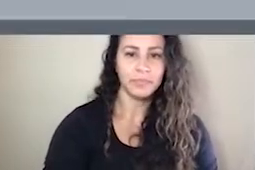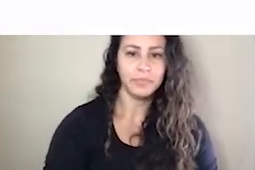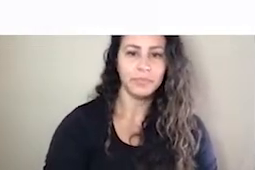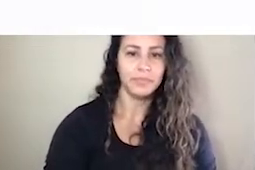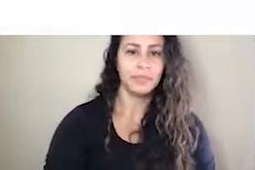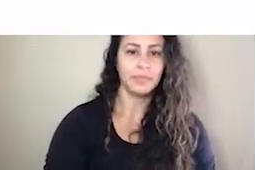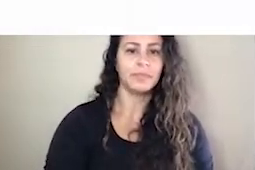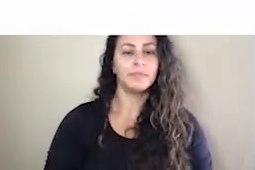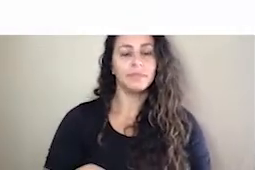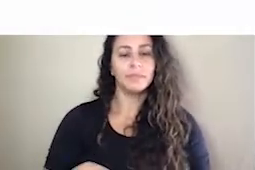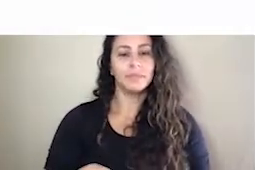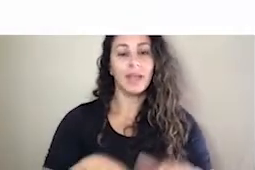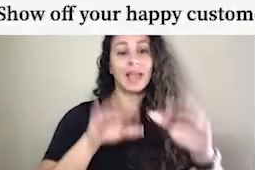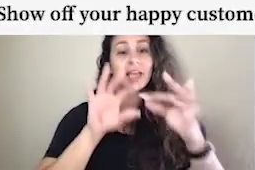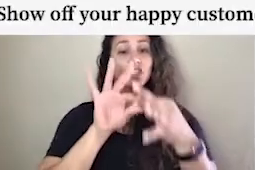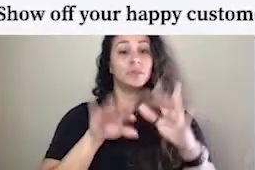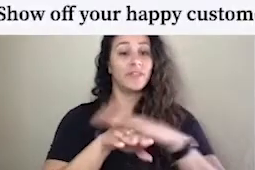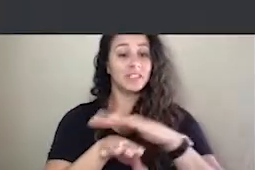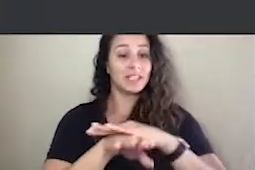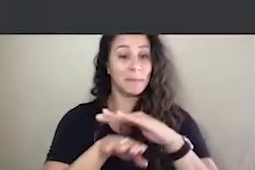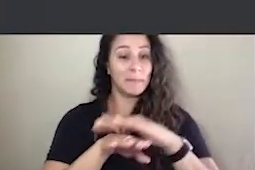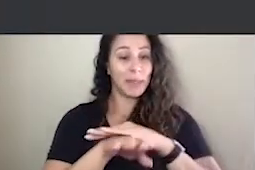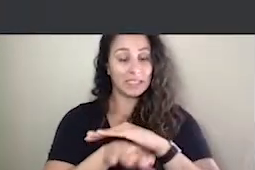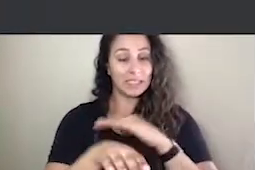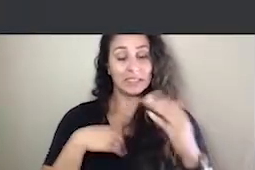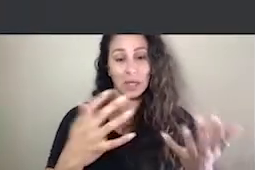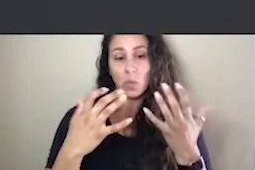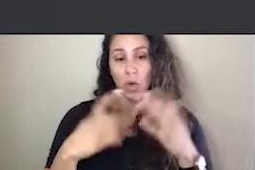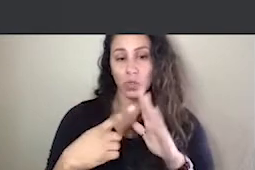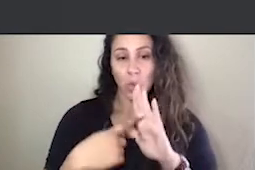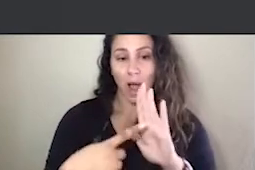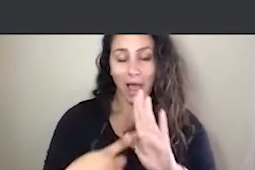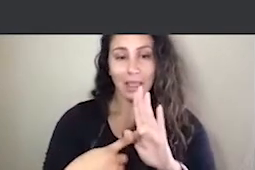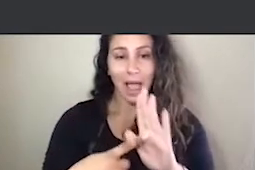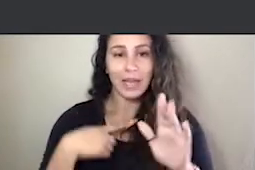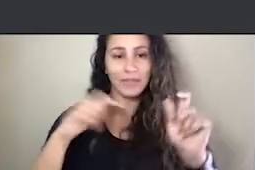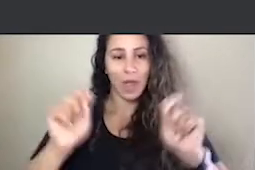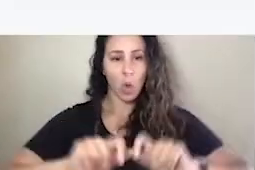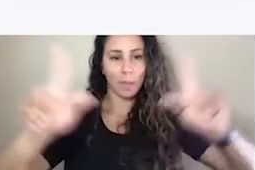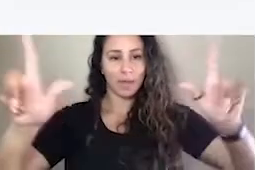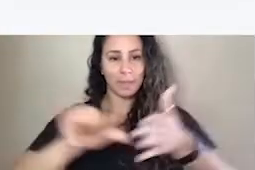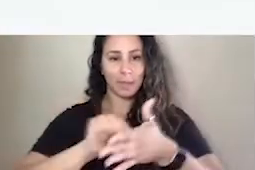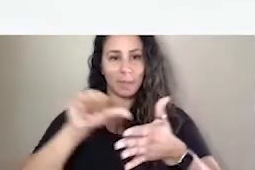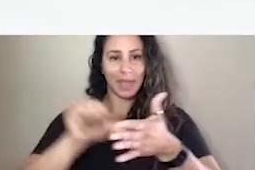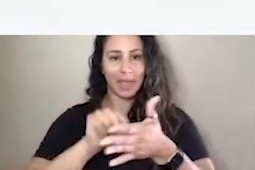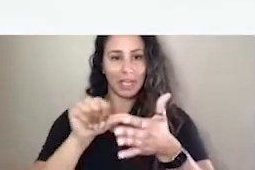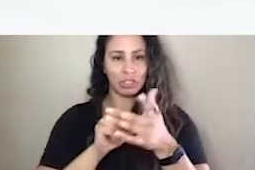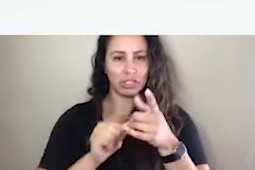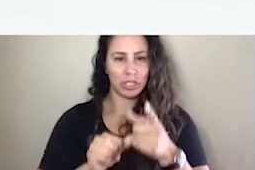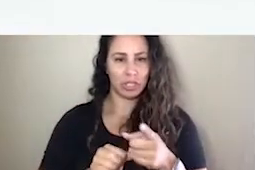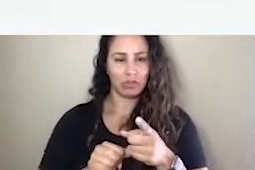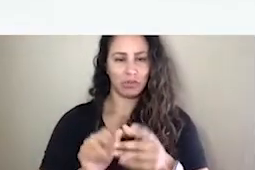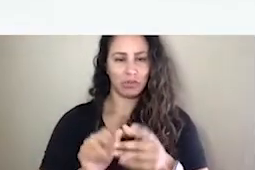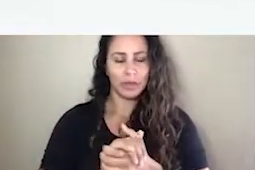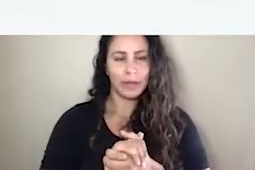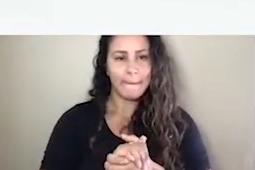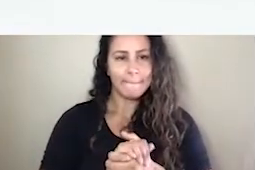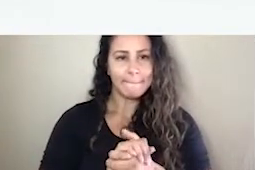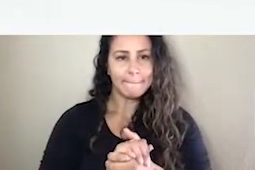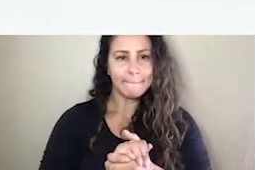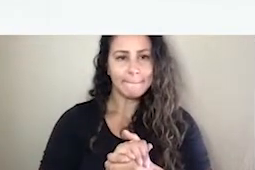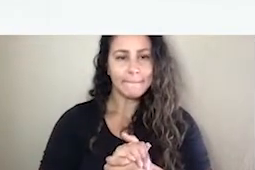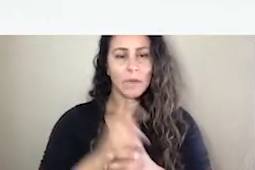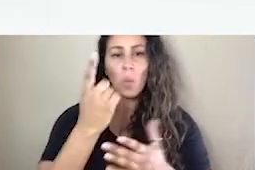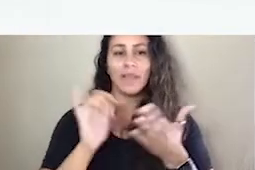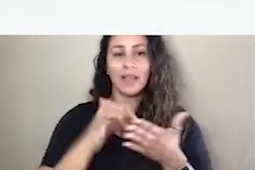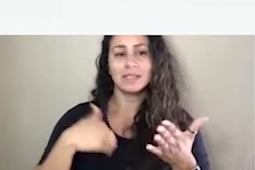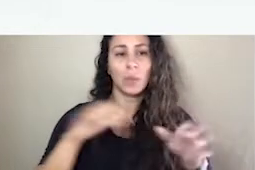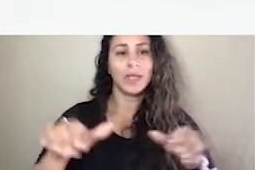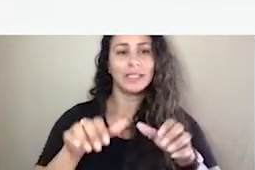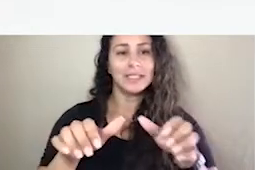IF I OPEN UP THE PAGE HERE.